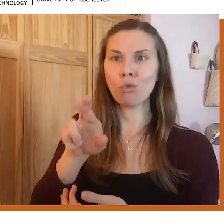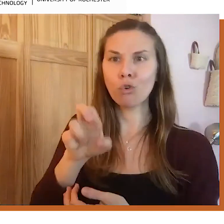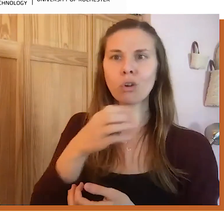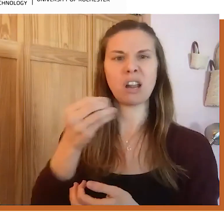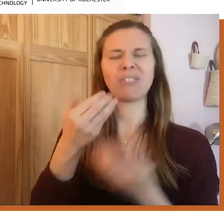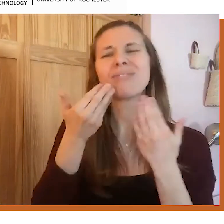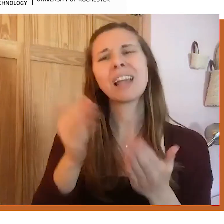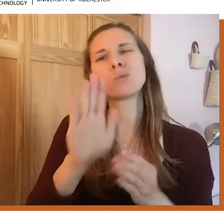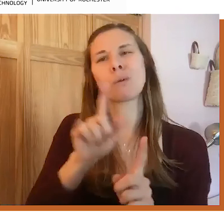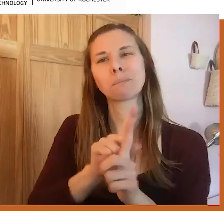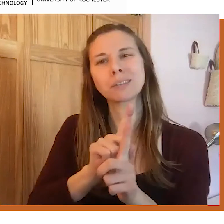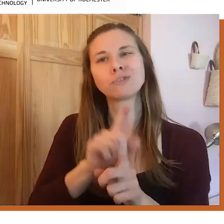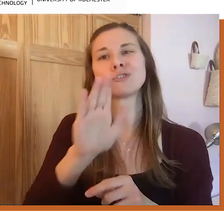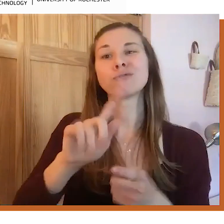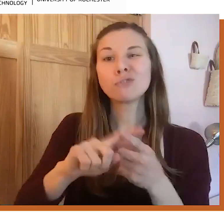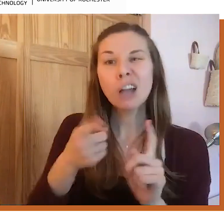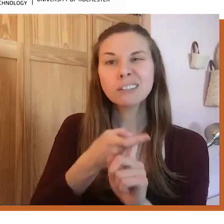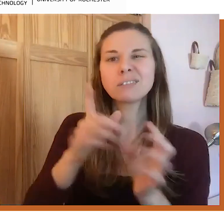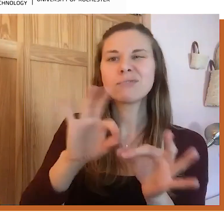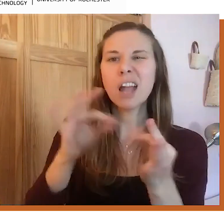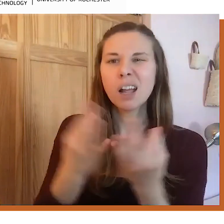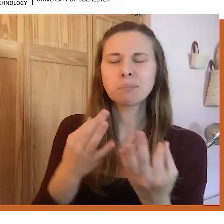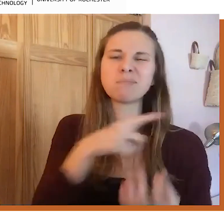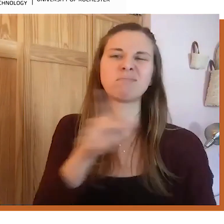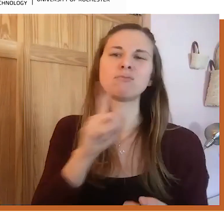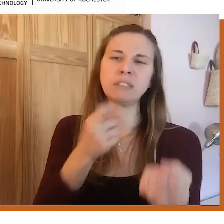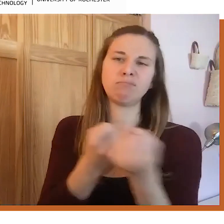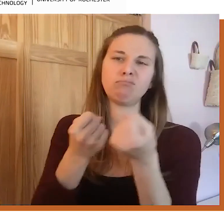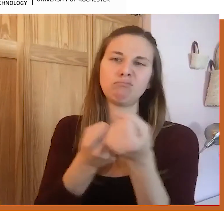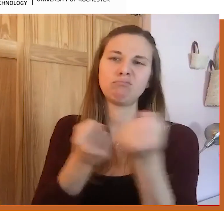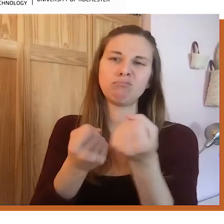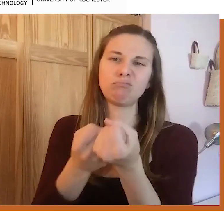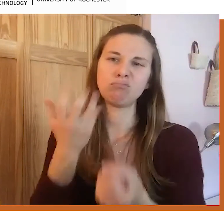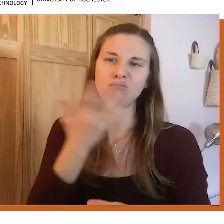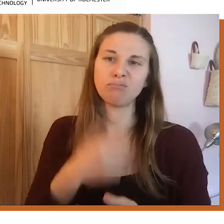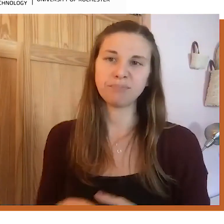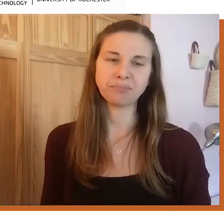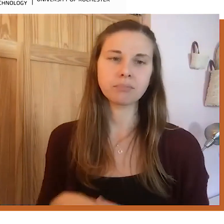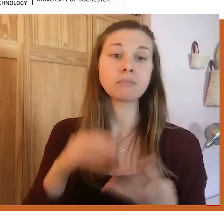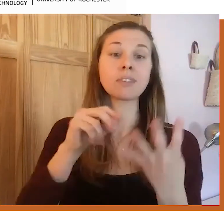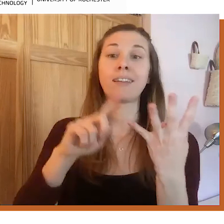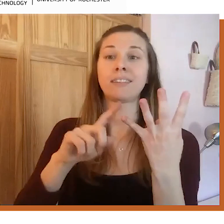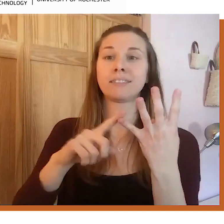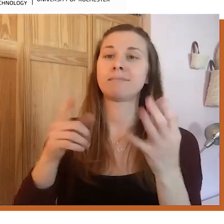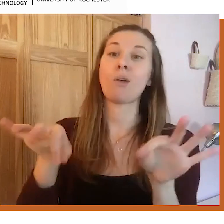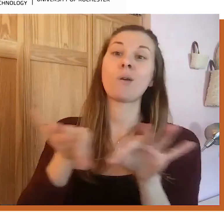and who and what helped you get to where you are-- your mentors, friends, and family who have supported you along the way.